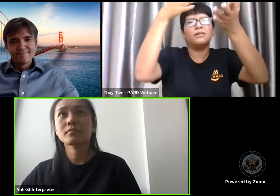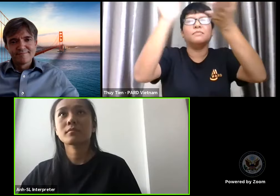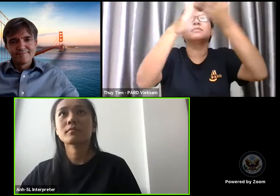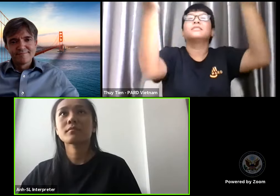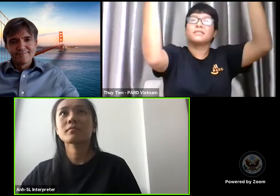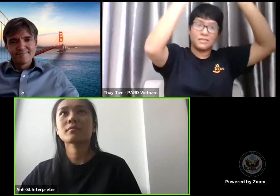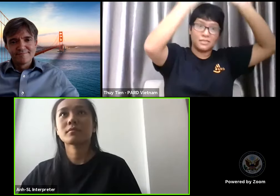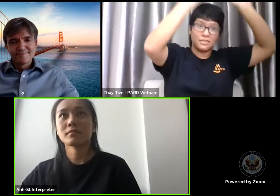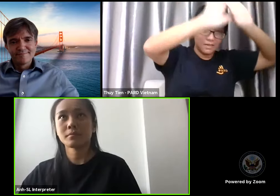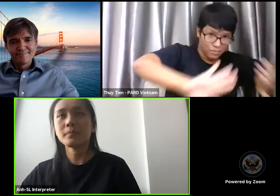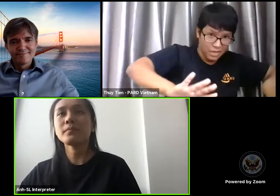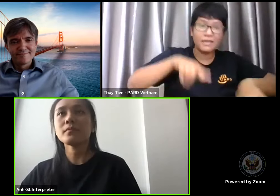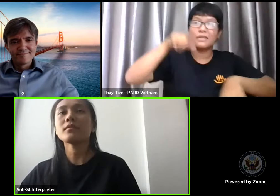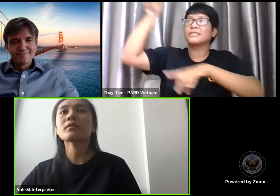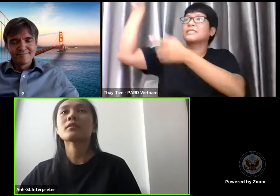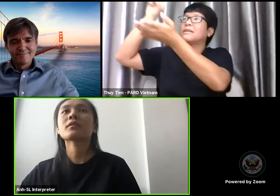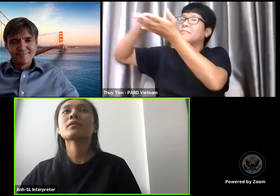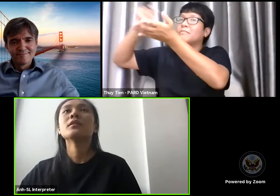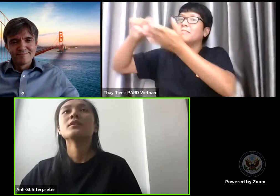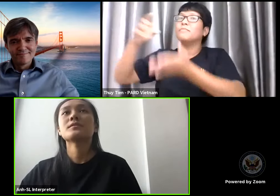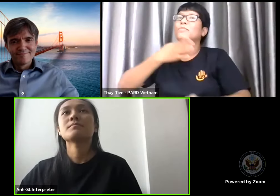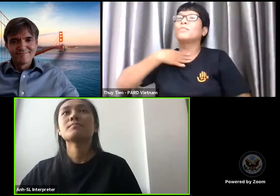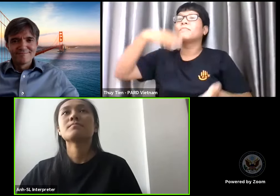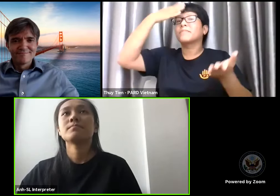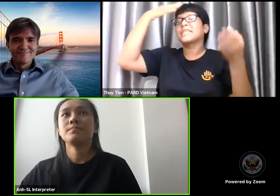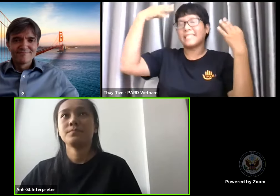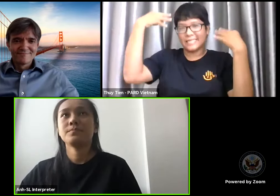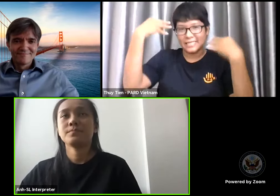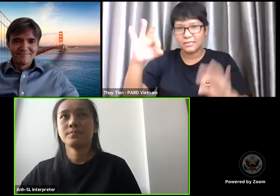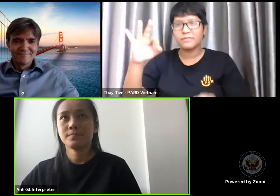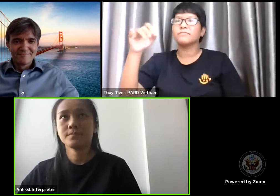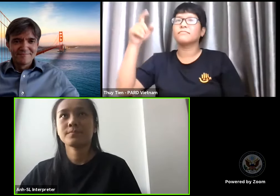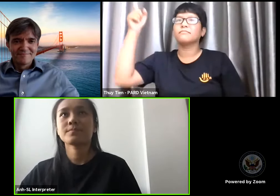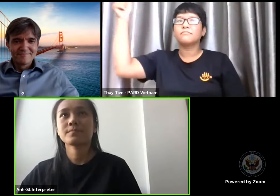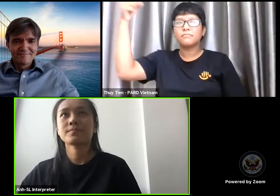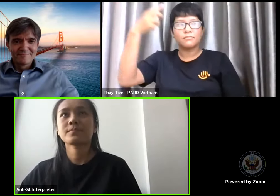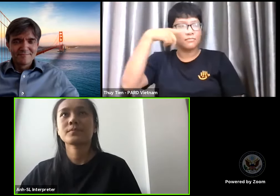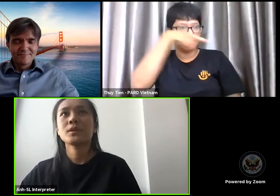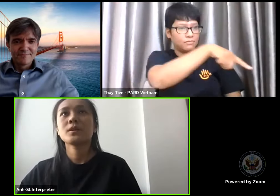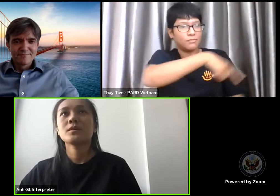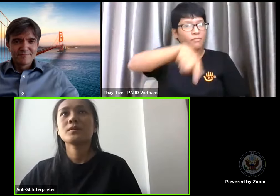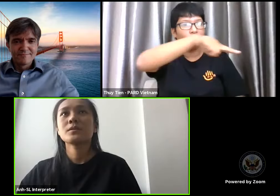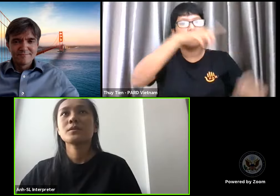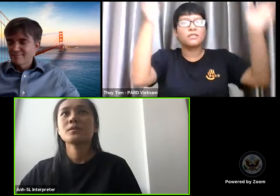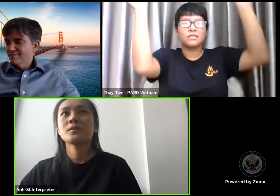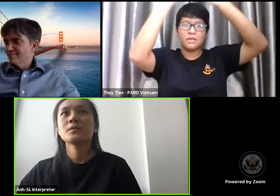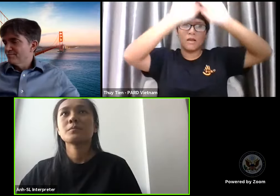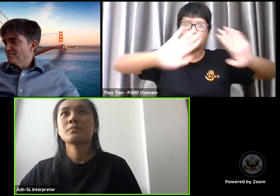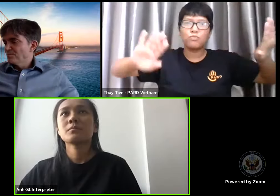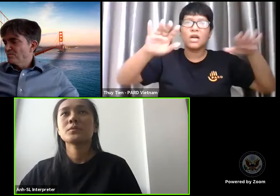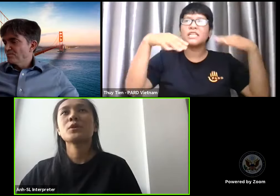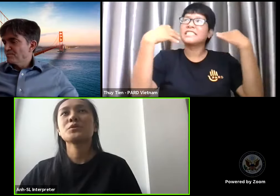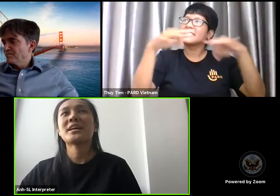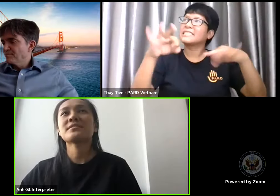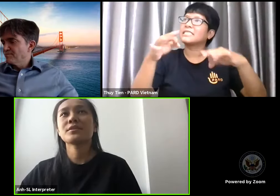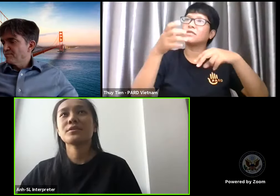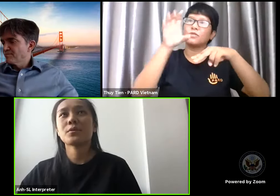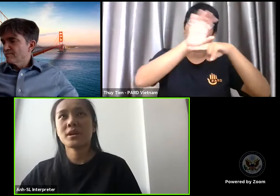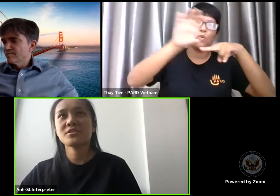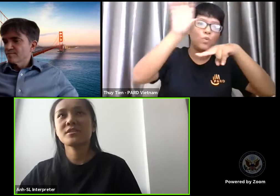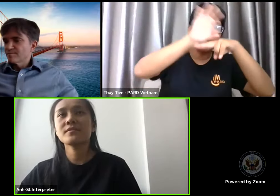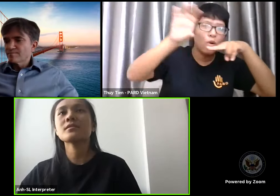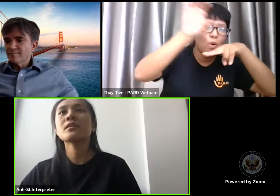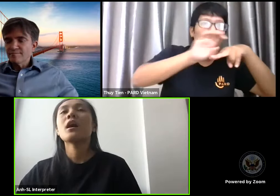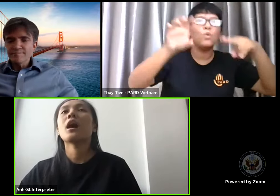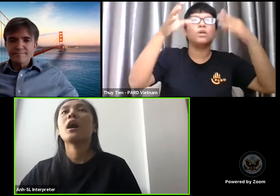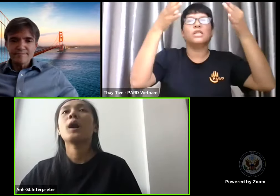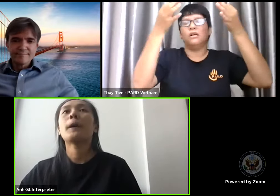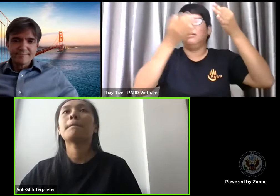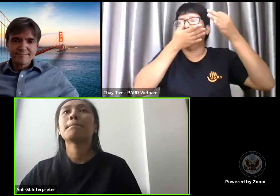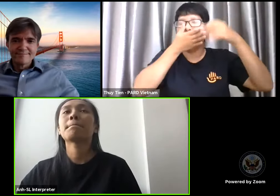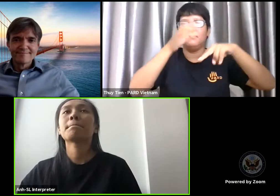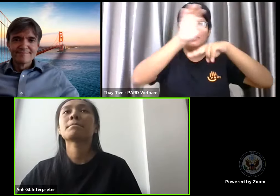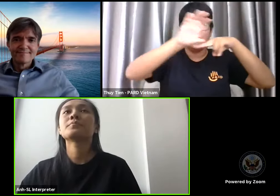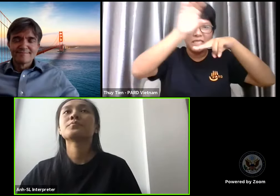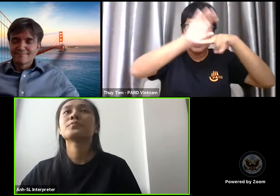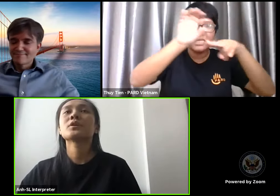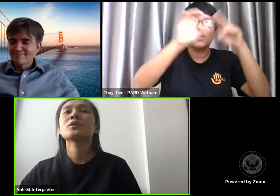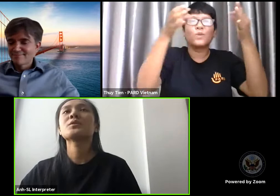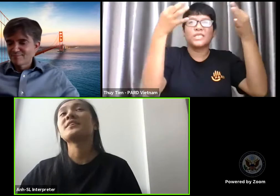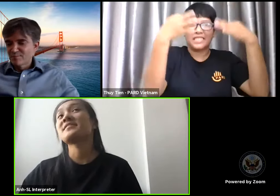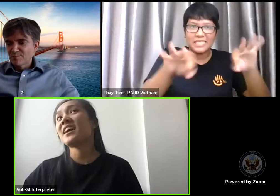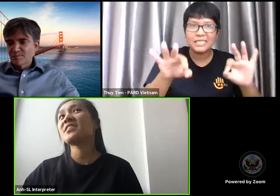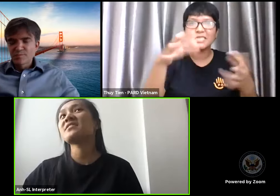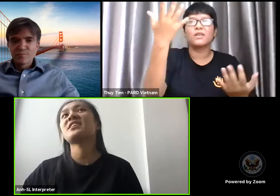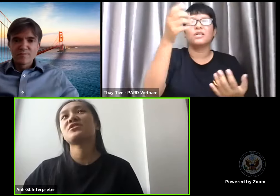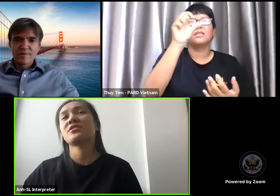[Jason] So, to answer your questions, so in Southeast Asia